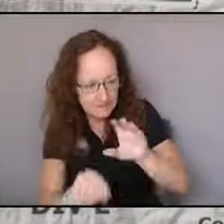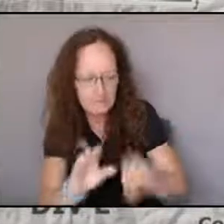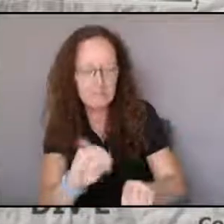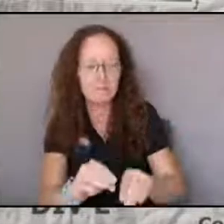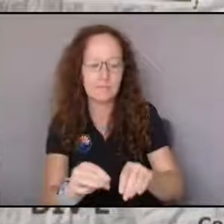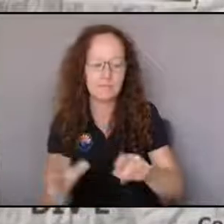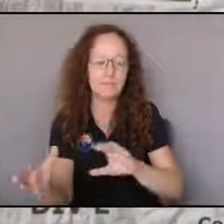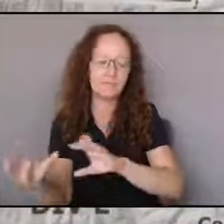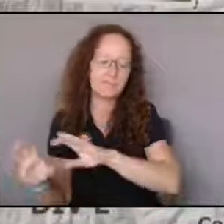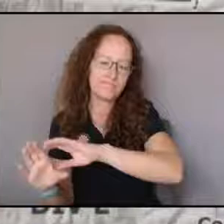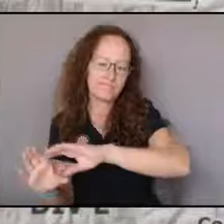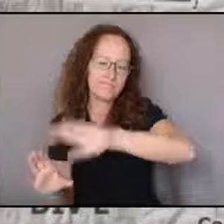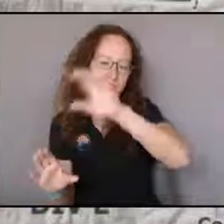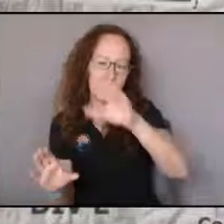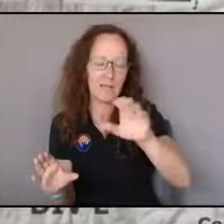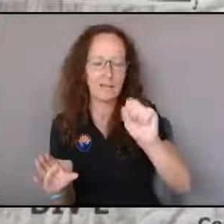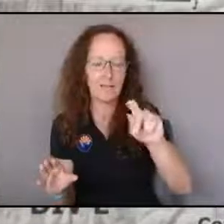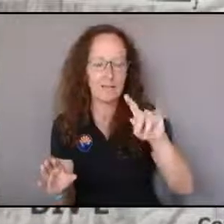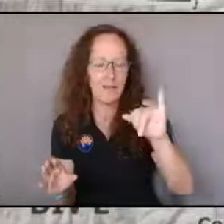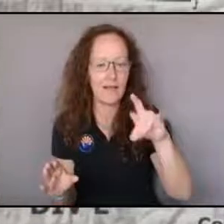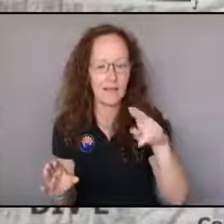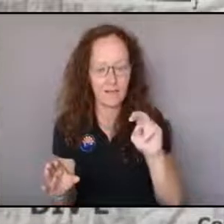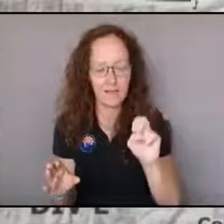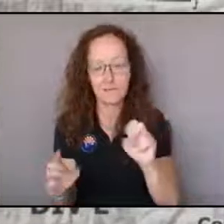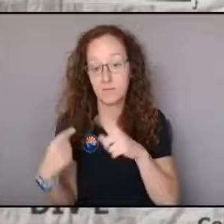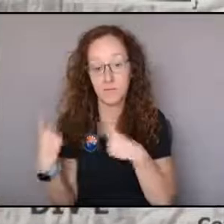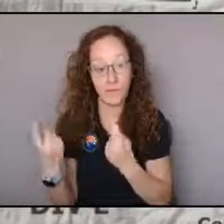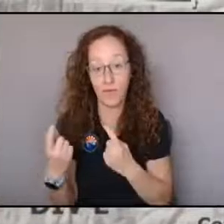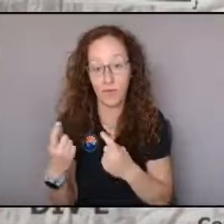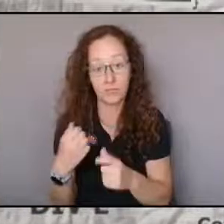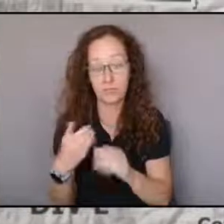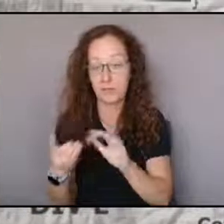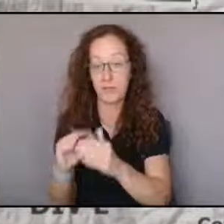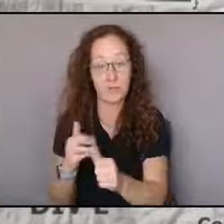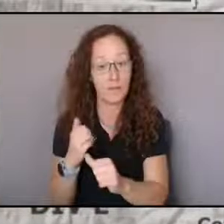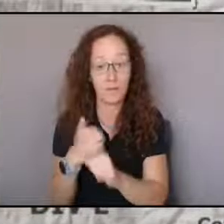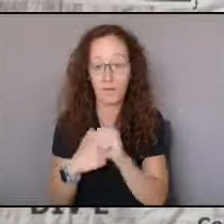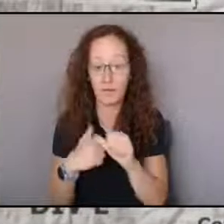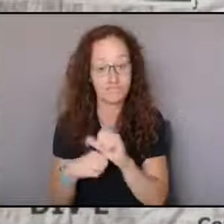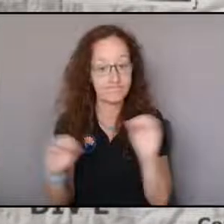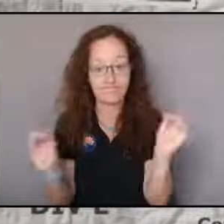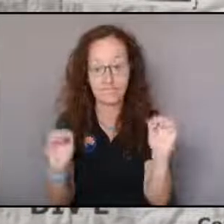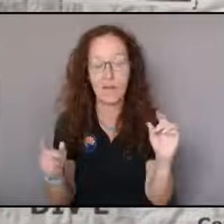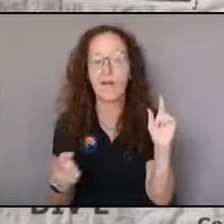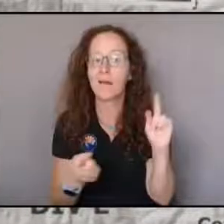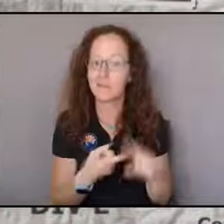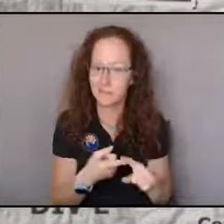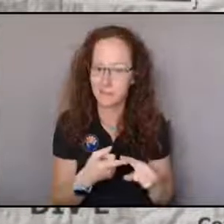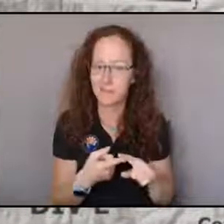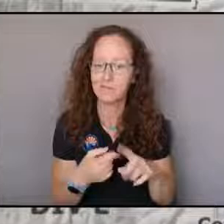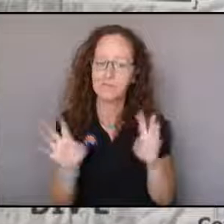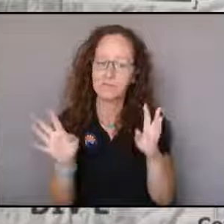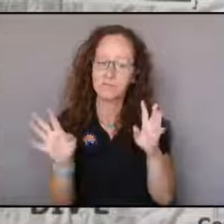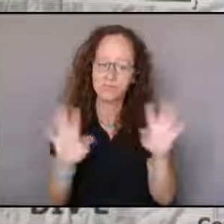SO NO THREAT TO ANY OF THE COMMUNITIES COMING OUT OF THERE WITH THOSE SPOTS UNTIL THE WEATHER CHANGES